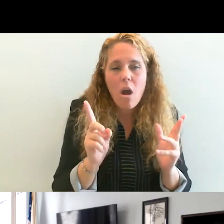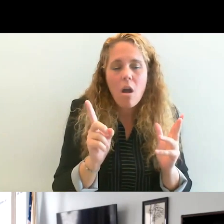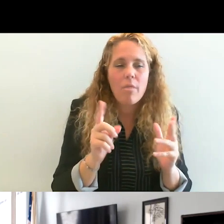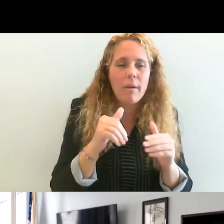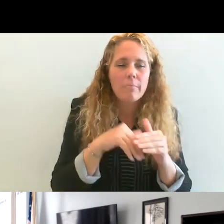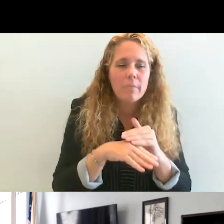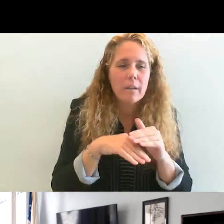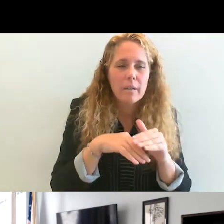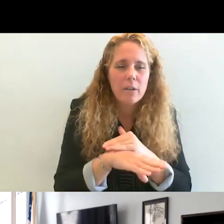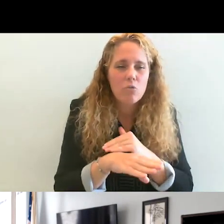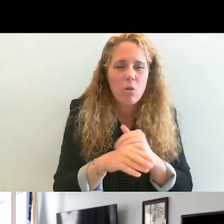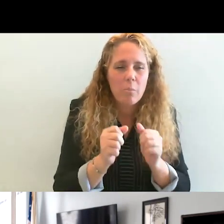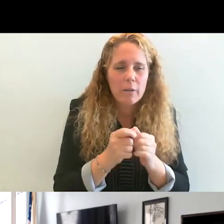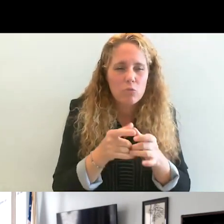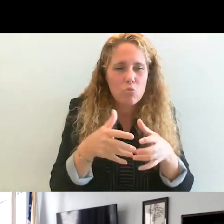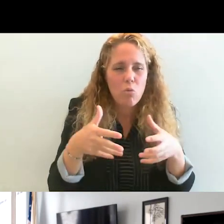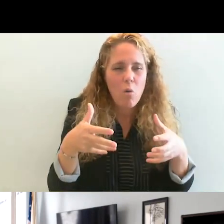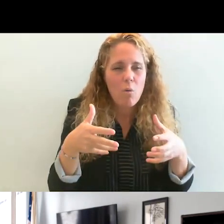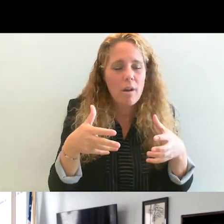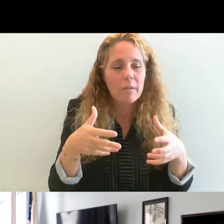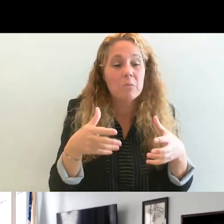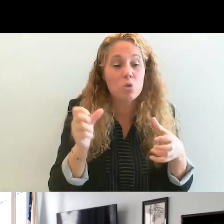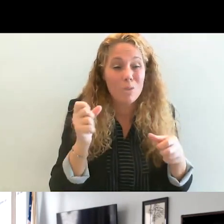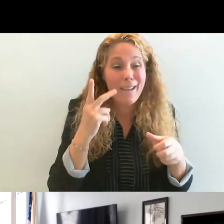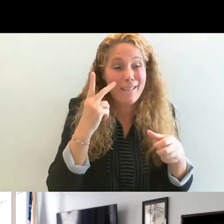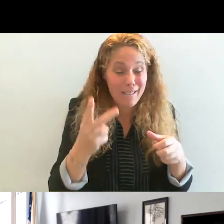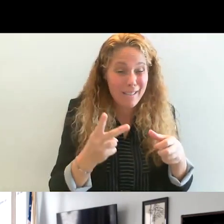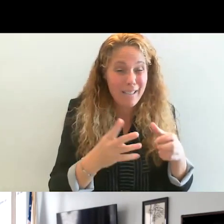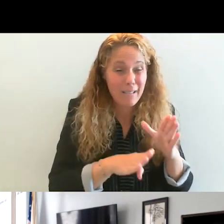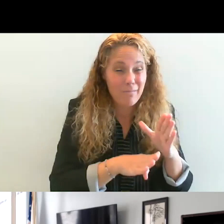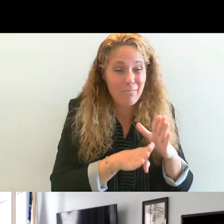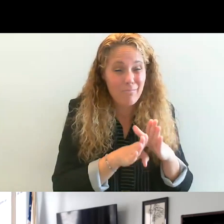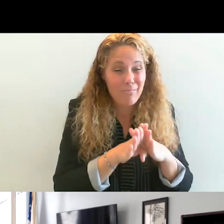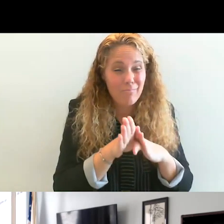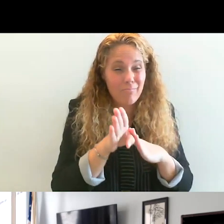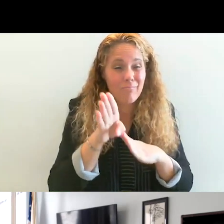AS YOU CAN SEE, IT IS PICKING UP ALL ACROSS THE STATE.